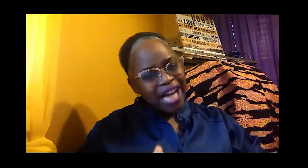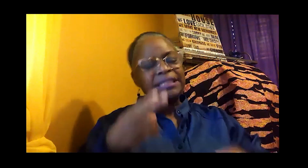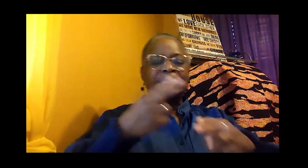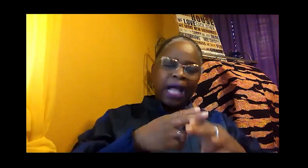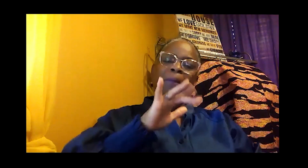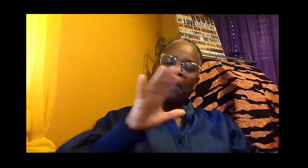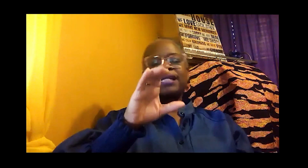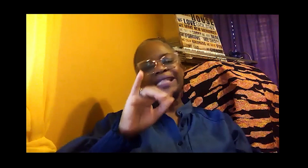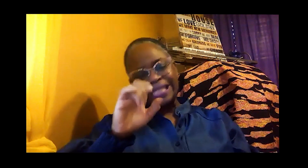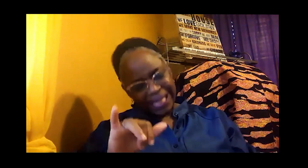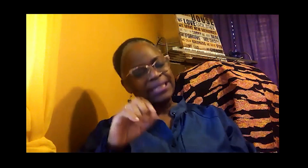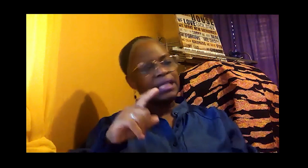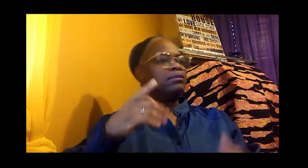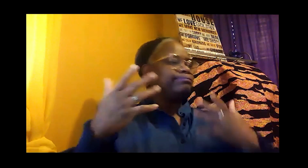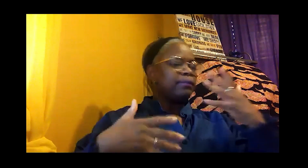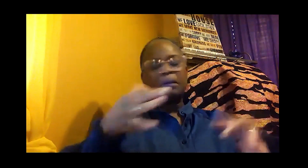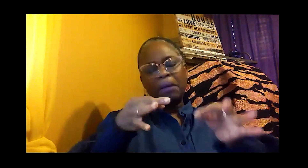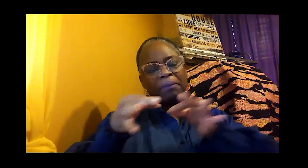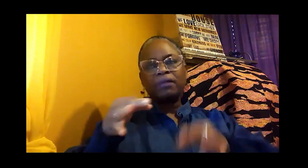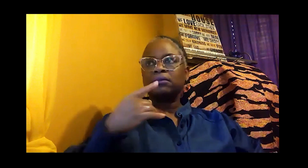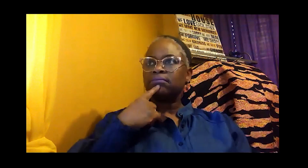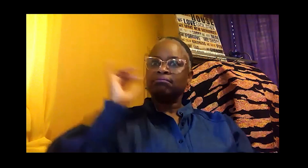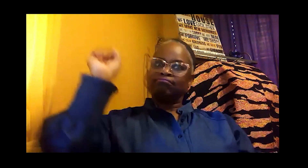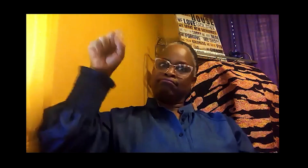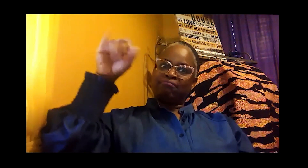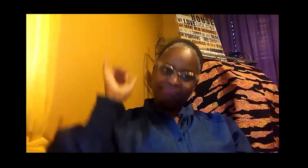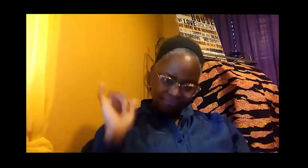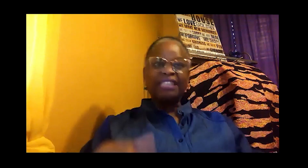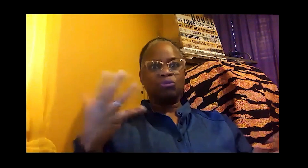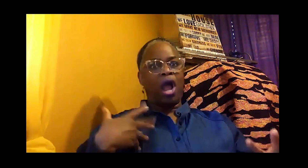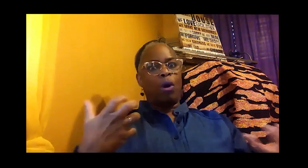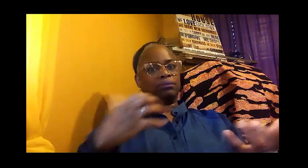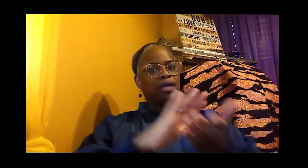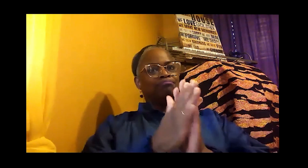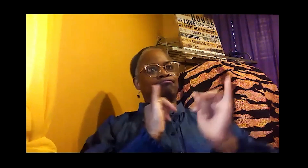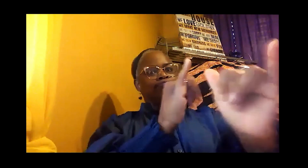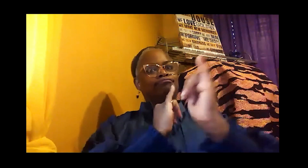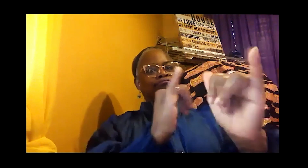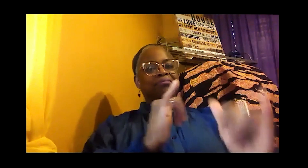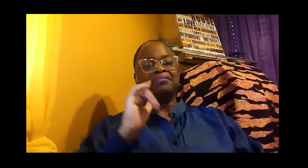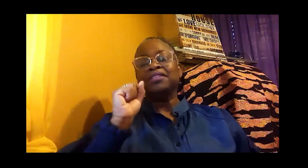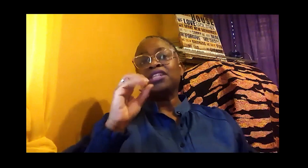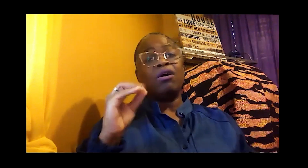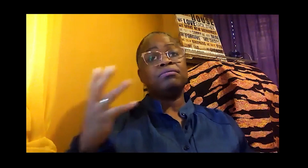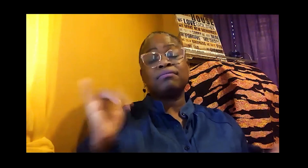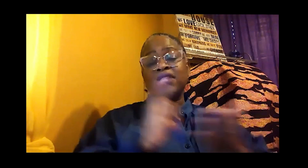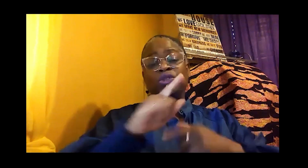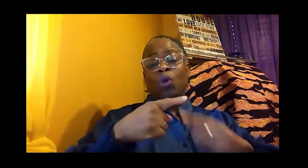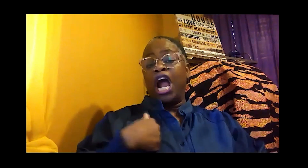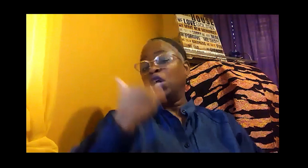lady was, my mom stated that that was Miss Cicely Tyson. That was the exact moment I became aware